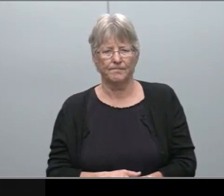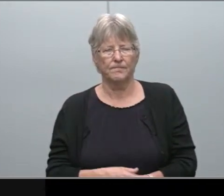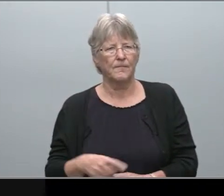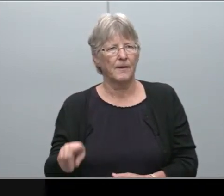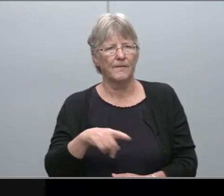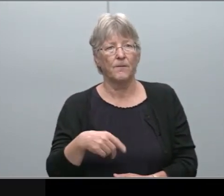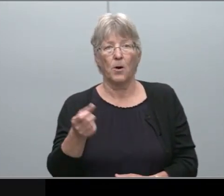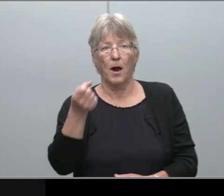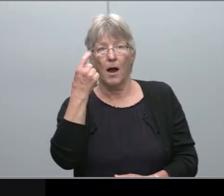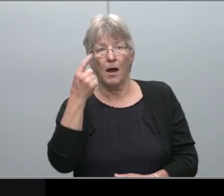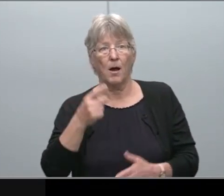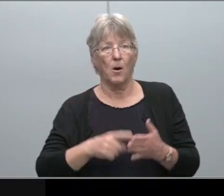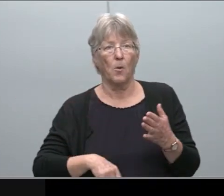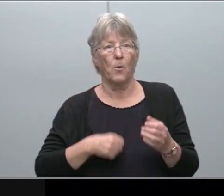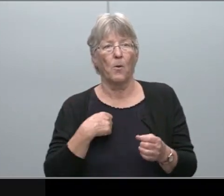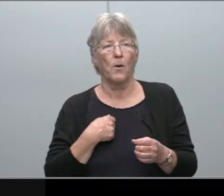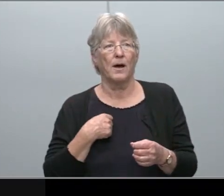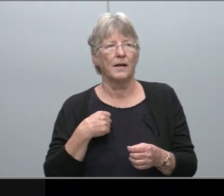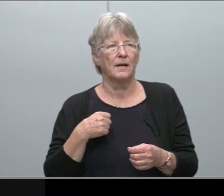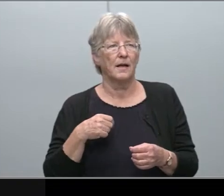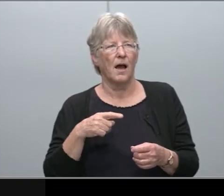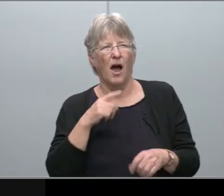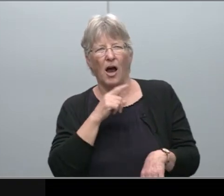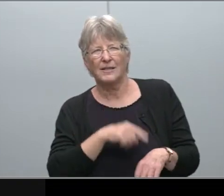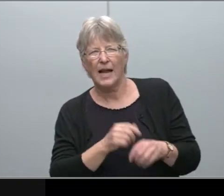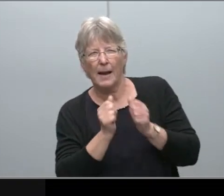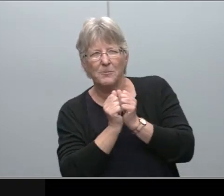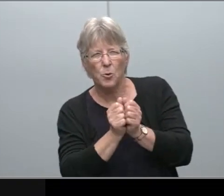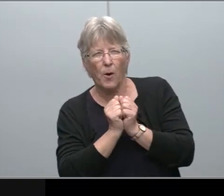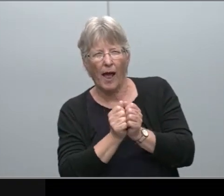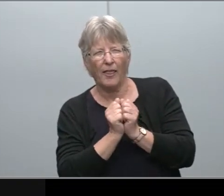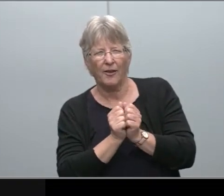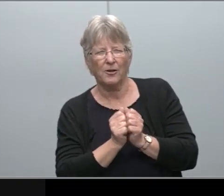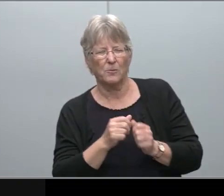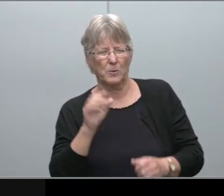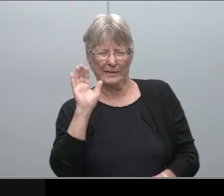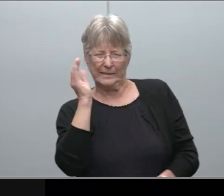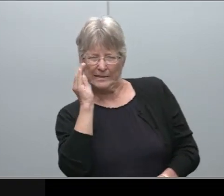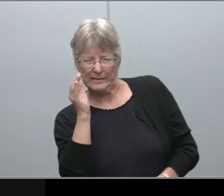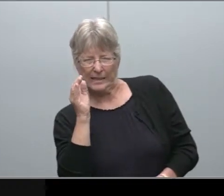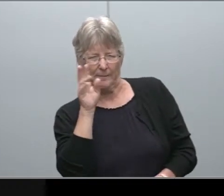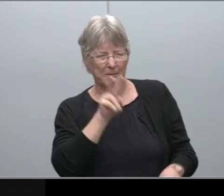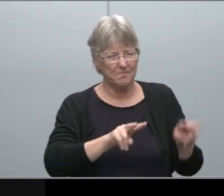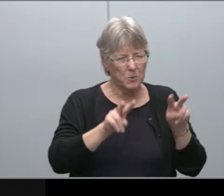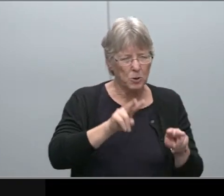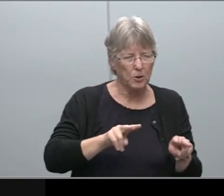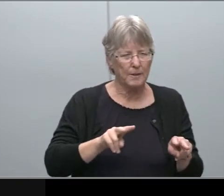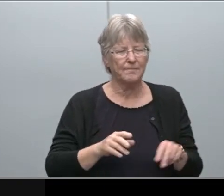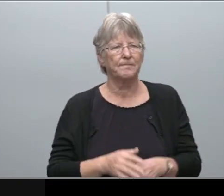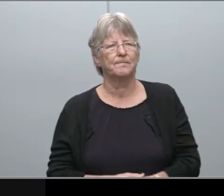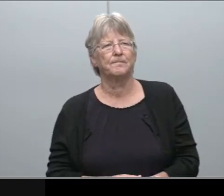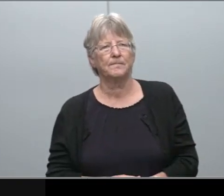social-emotional learning, and to increase student motivation, and particularly with our student population that we're representing tonight, engagement.